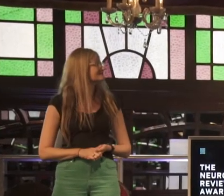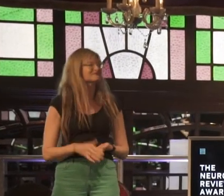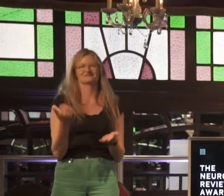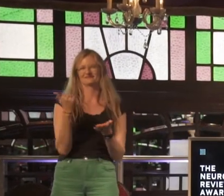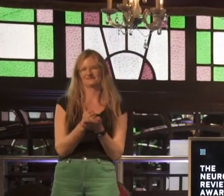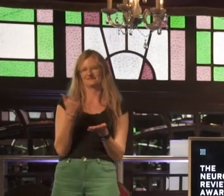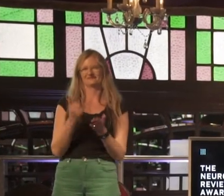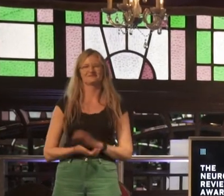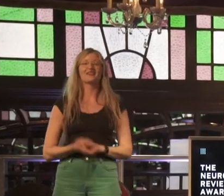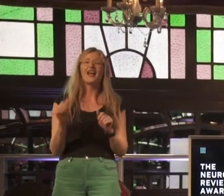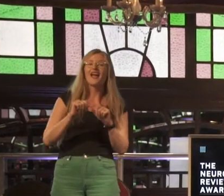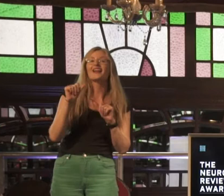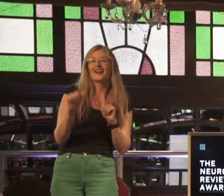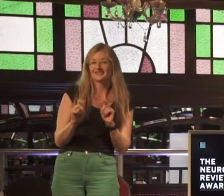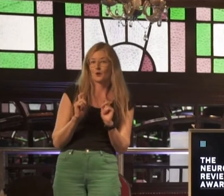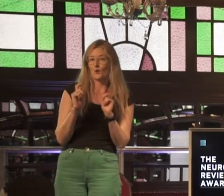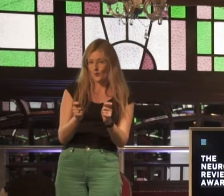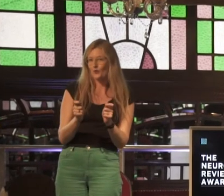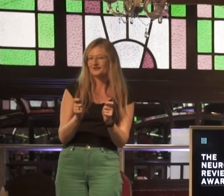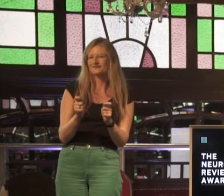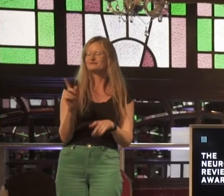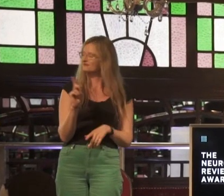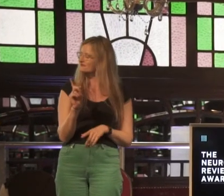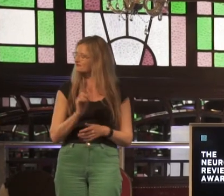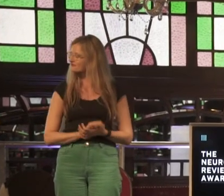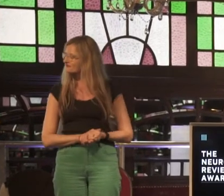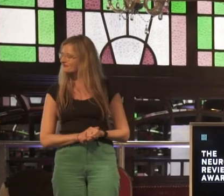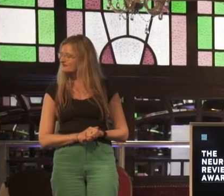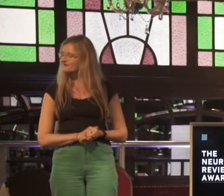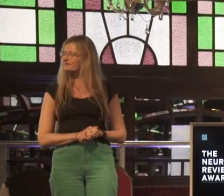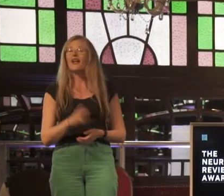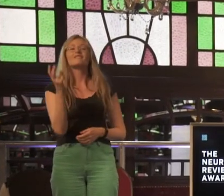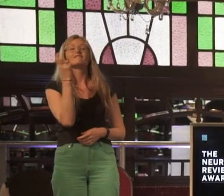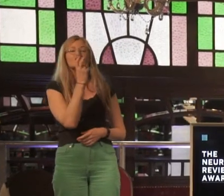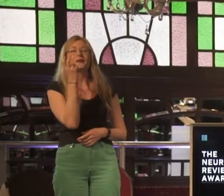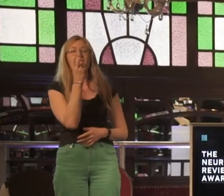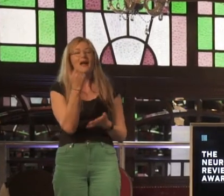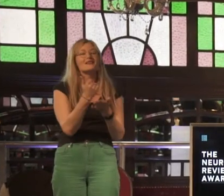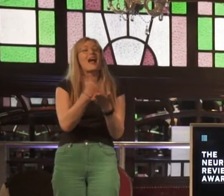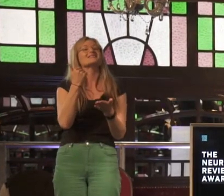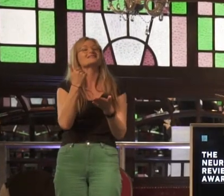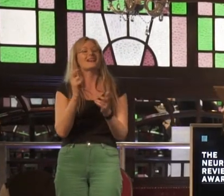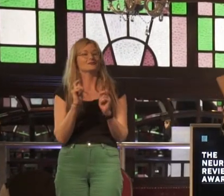So the next award is for the Visually Impaired Excellence Award.